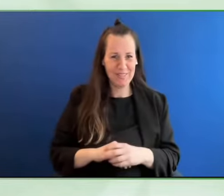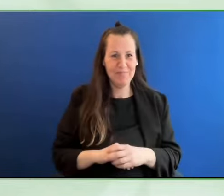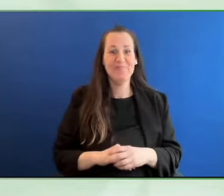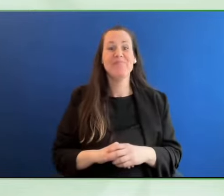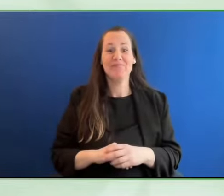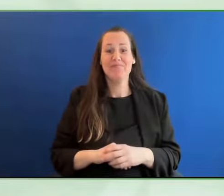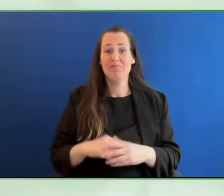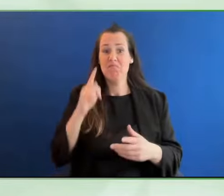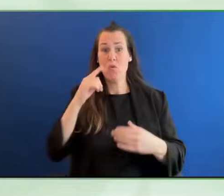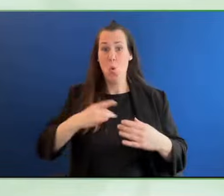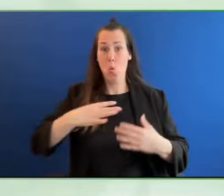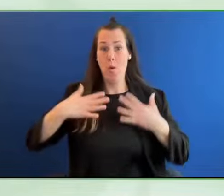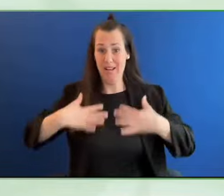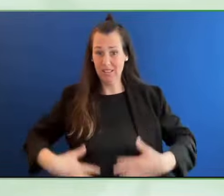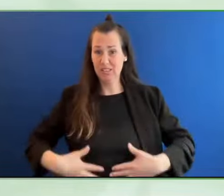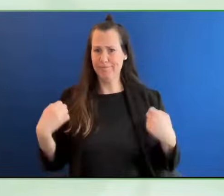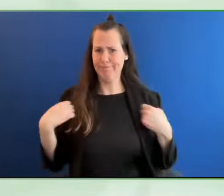to be with you today.